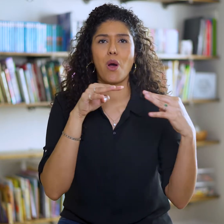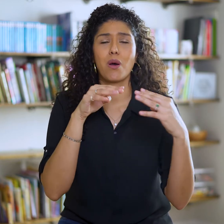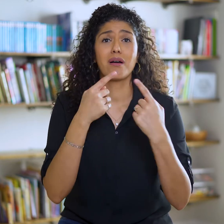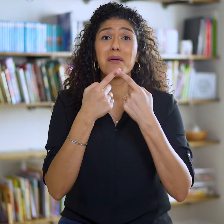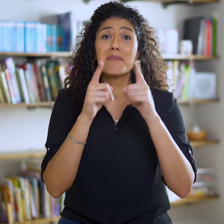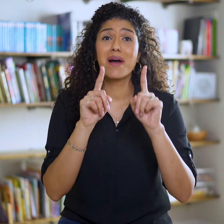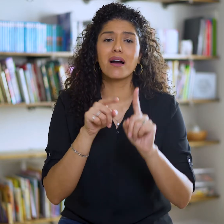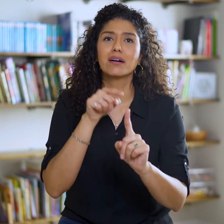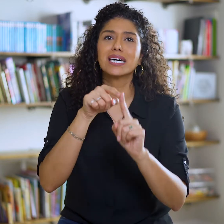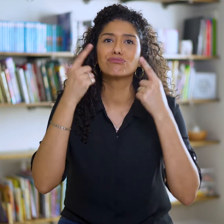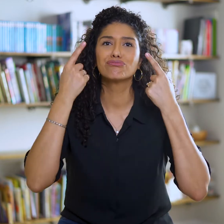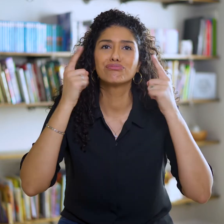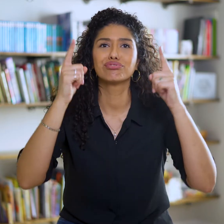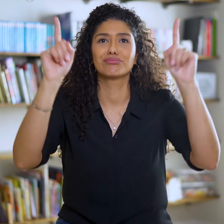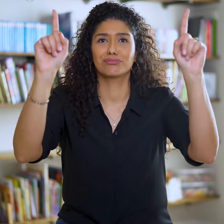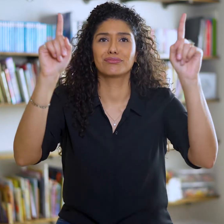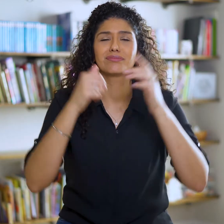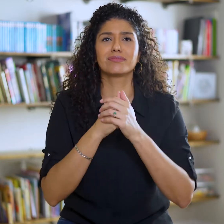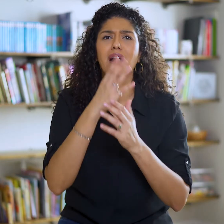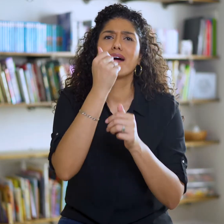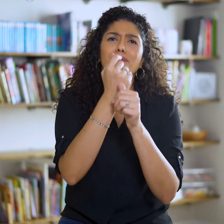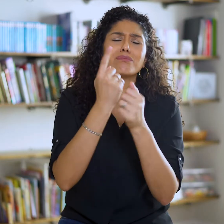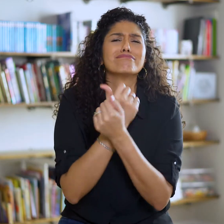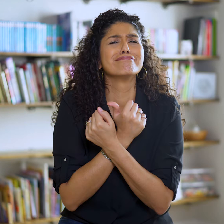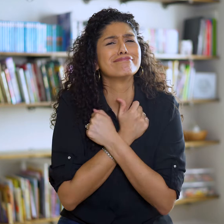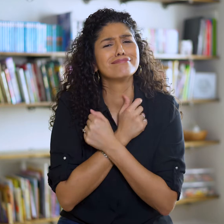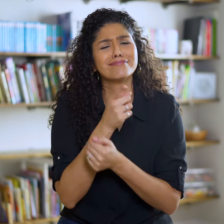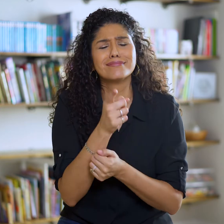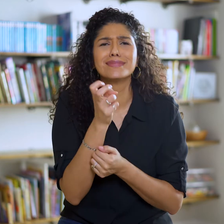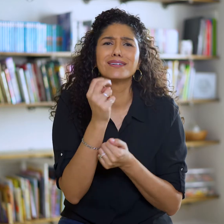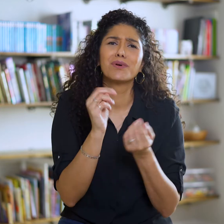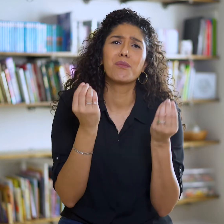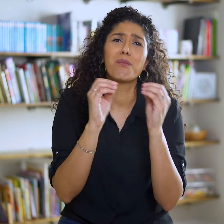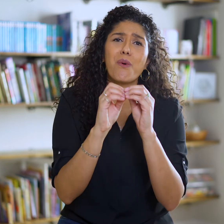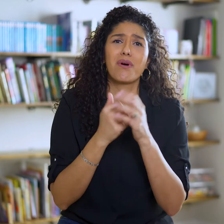but David succeeds, and everyone loves him even more.